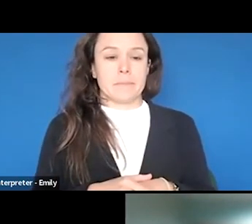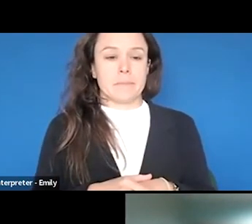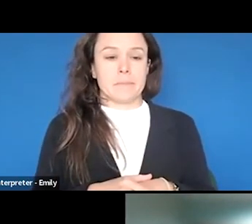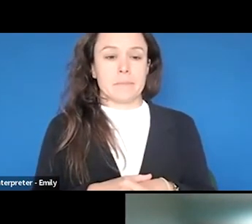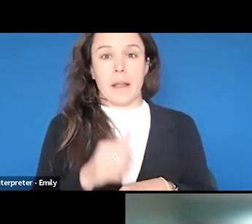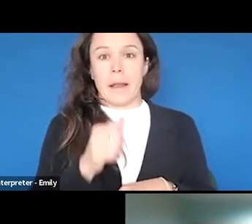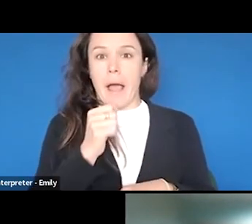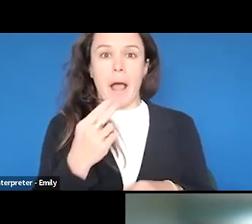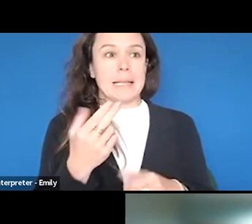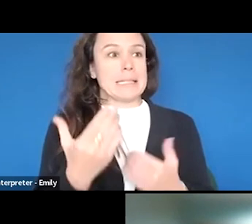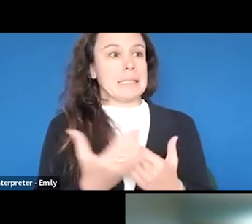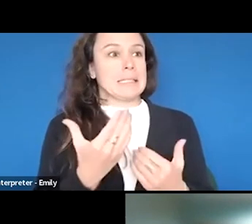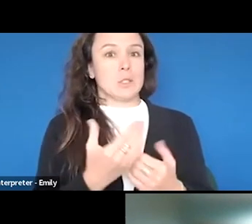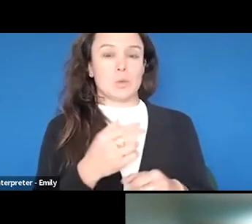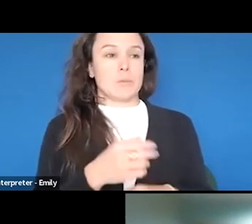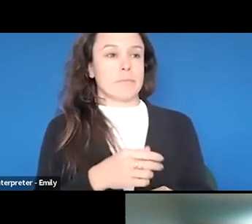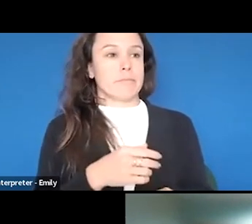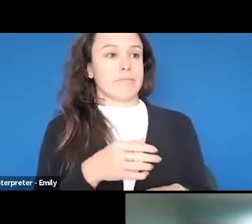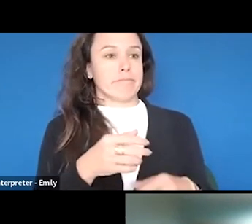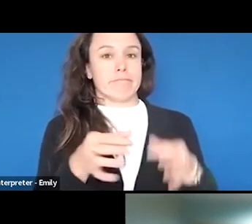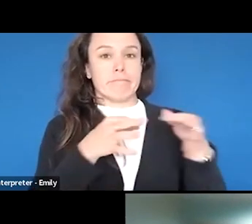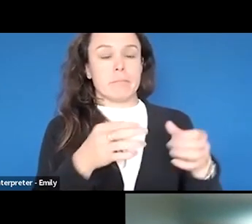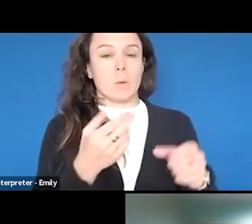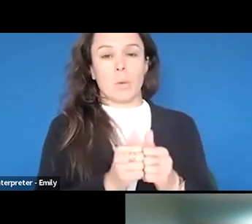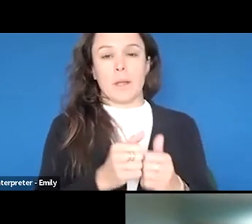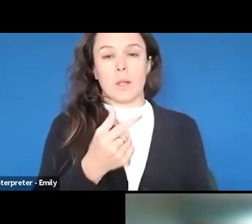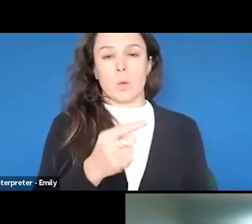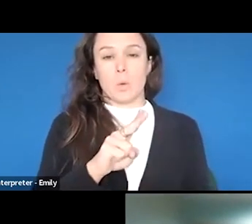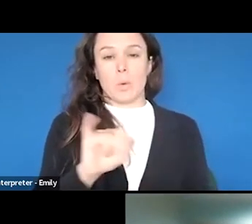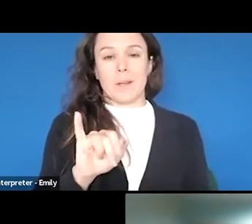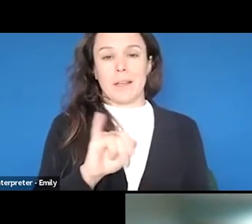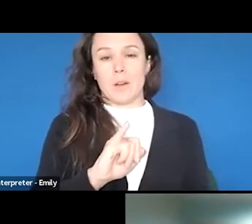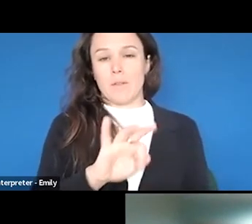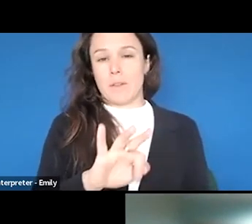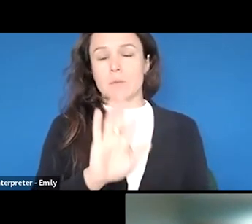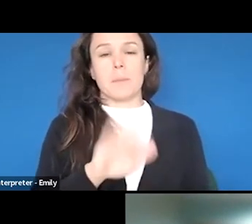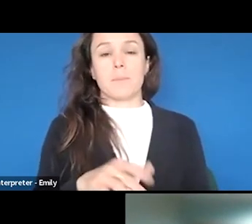GUI interface so let's come back to that. Actually, I think you triggered a very,